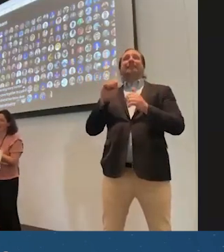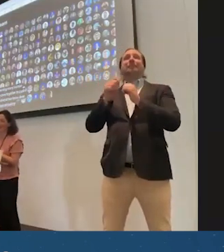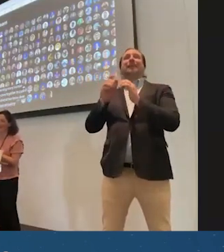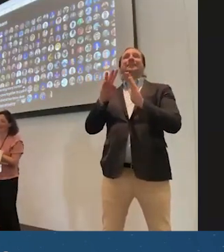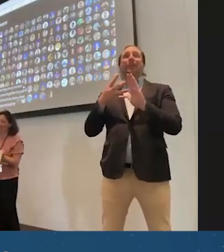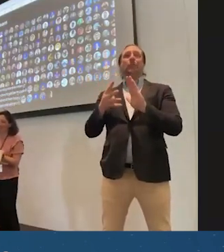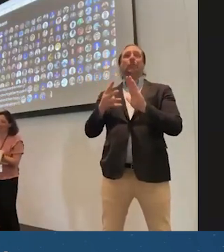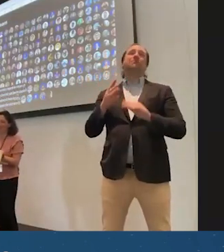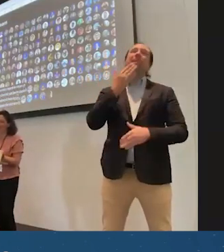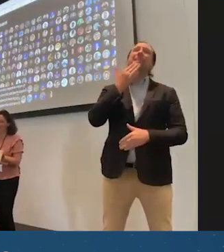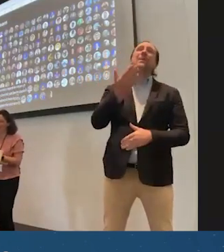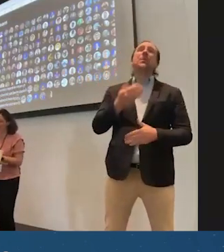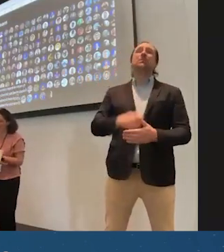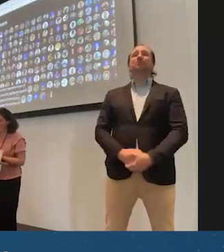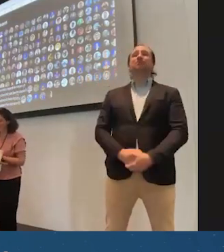Yeah, thanks.